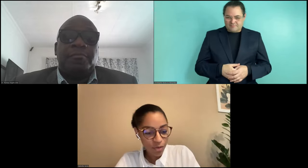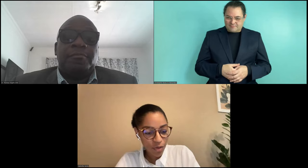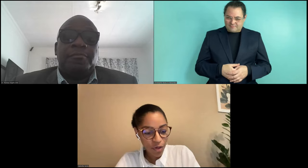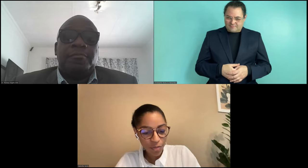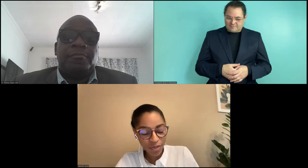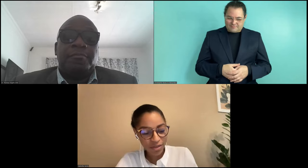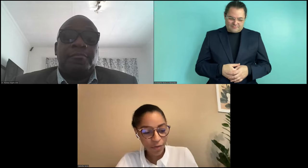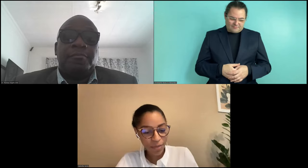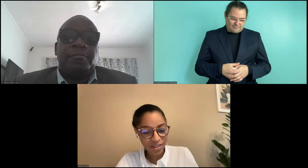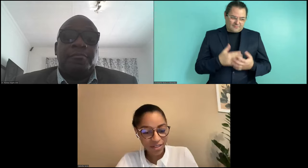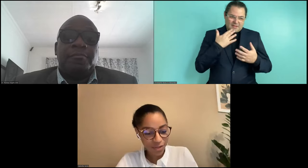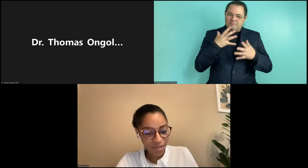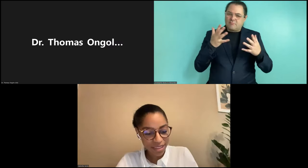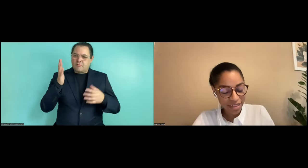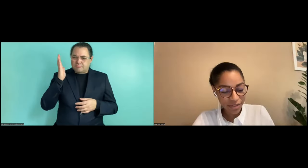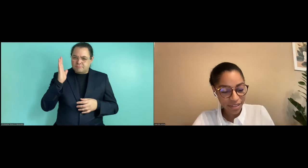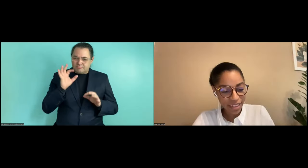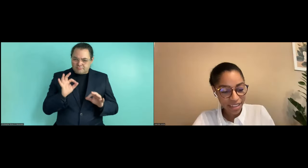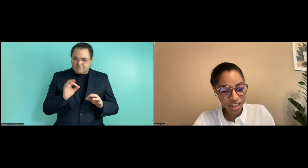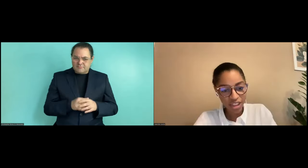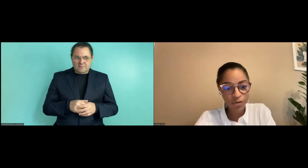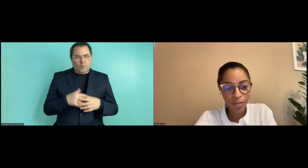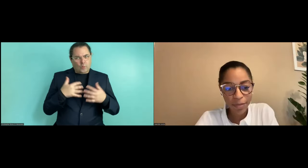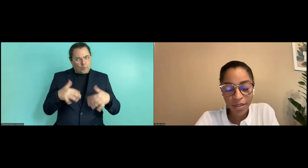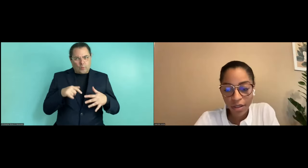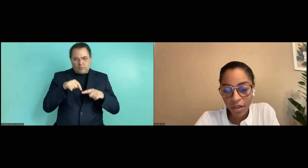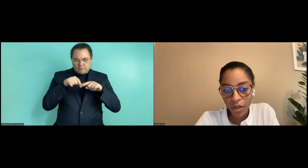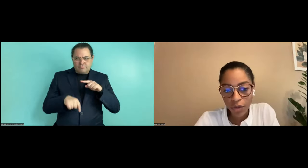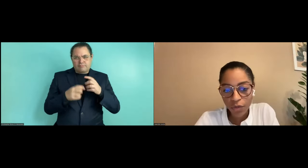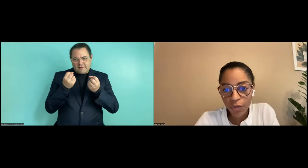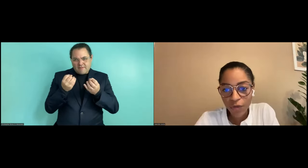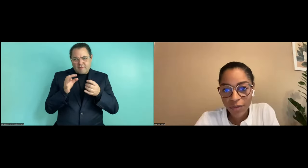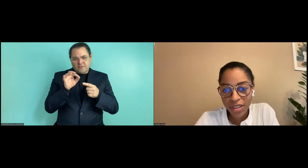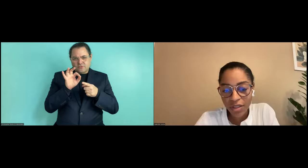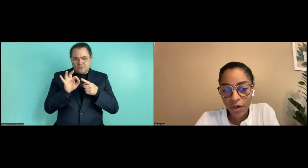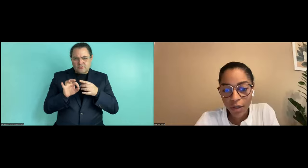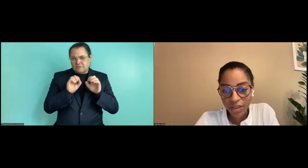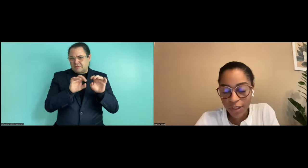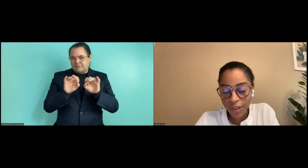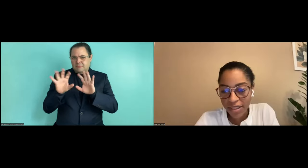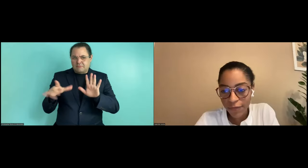tarnish a kingdom in the new mood to see your luggage Nokia CFO DJ said, My children, please only personal situation on the camera. 15:50:50 Don't monitor violin Good afternoon